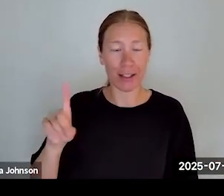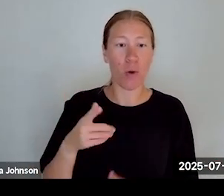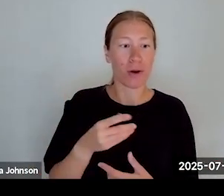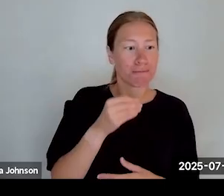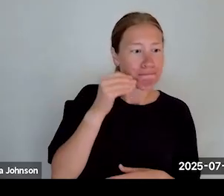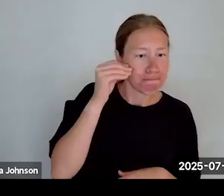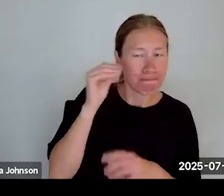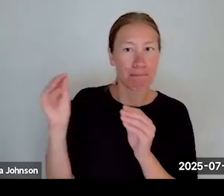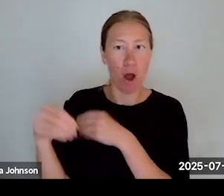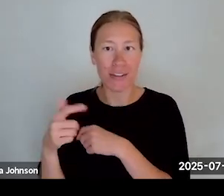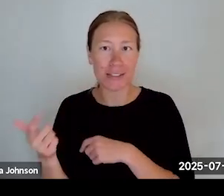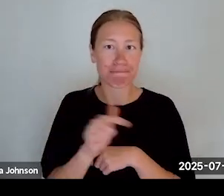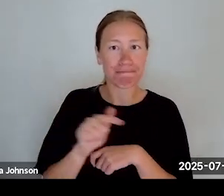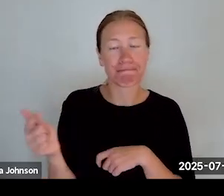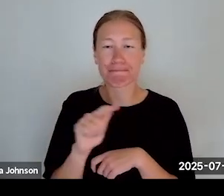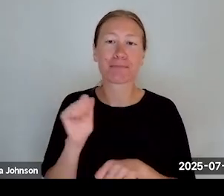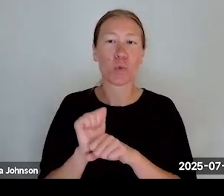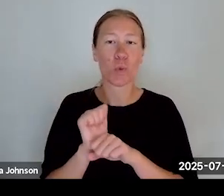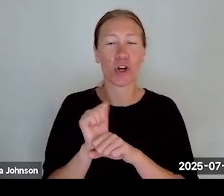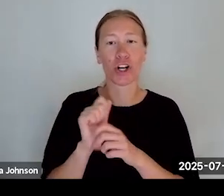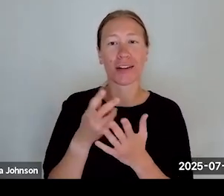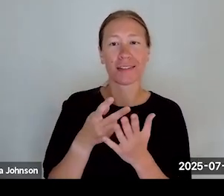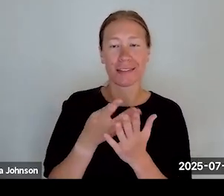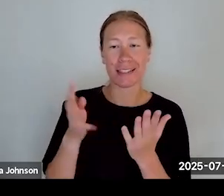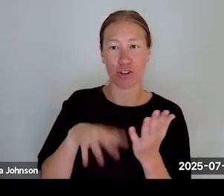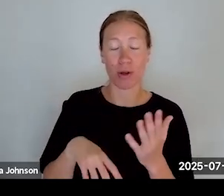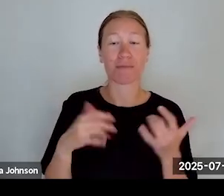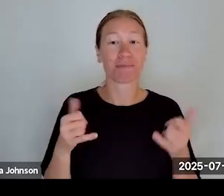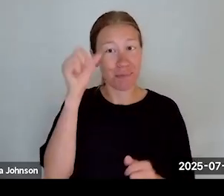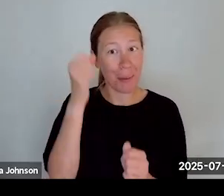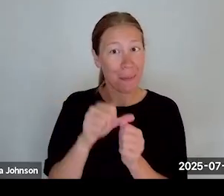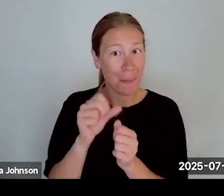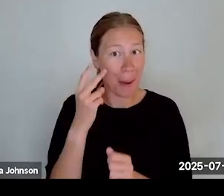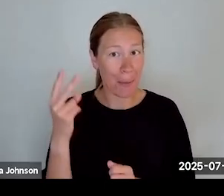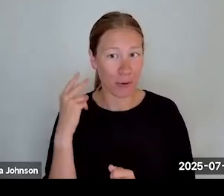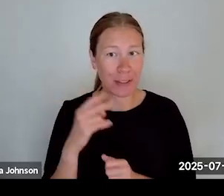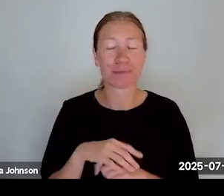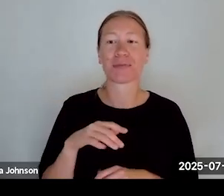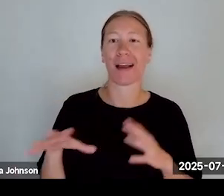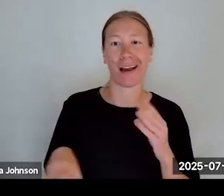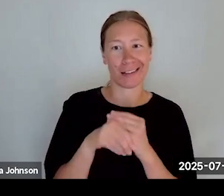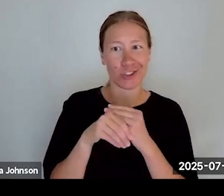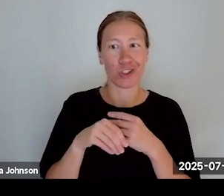Memory is another limitation with a lot of options, including access to additional training opportunities,